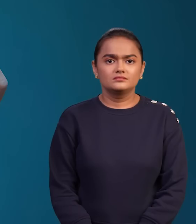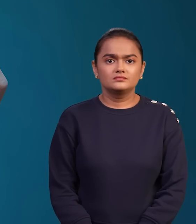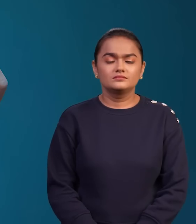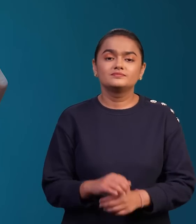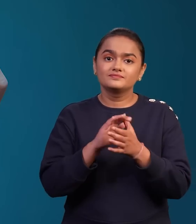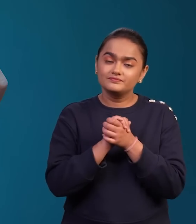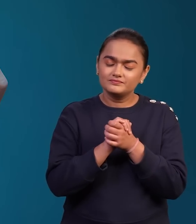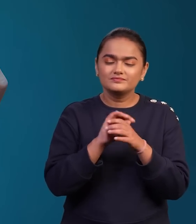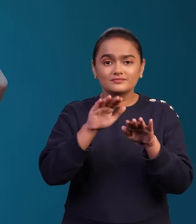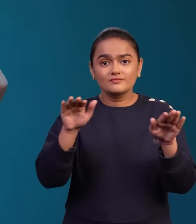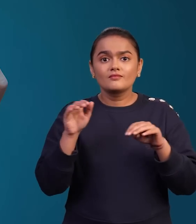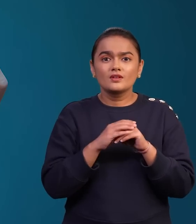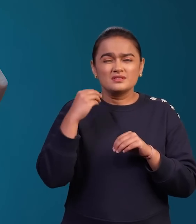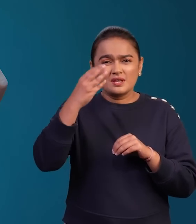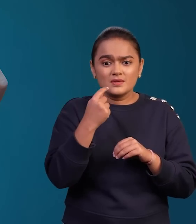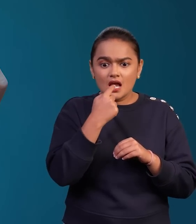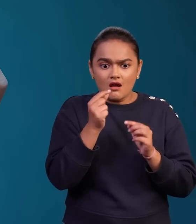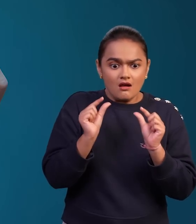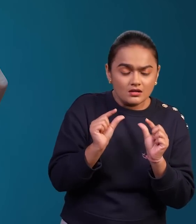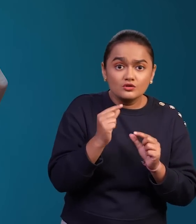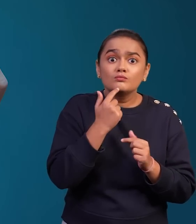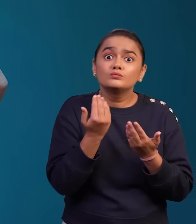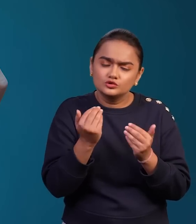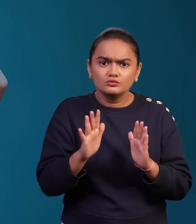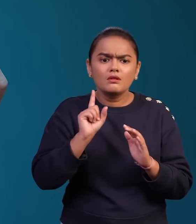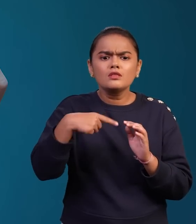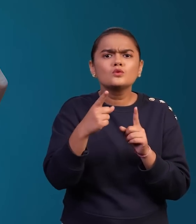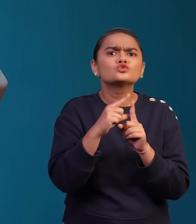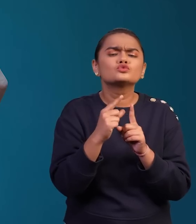Friends, what should you do in case of dental emergencies?